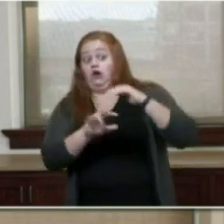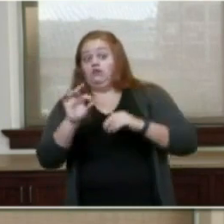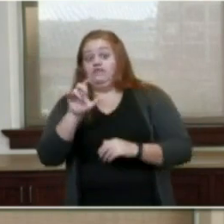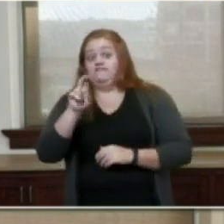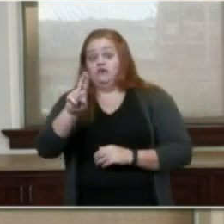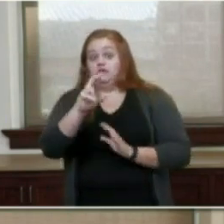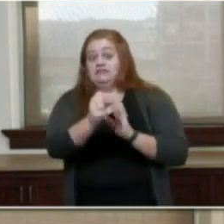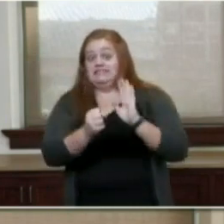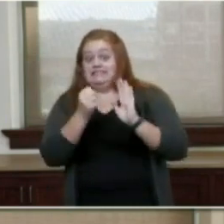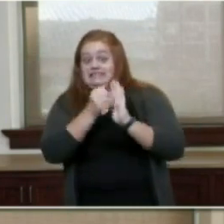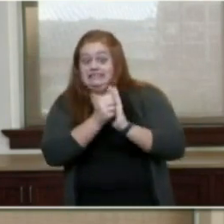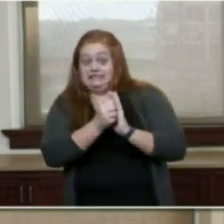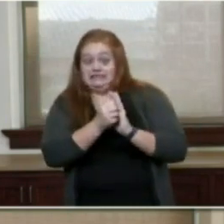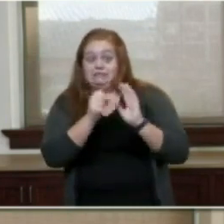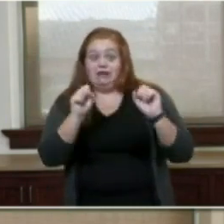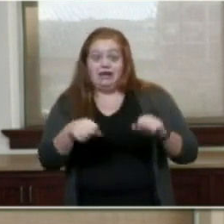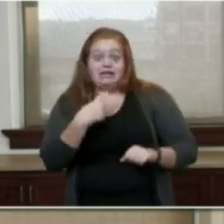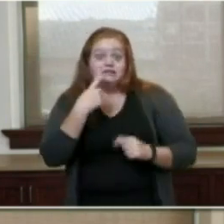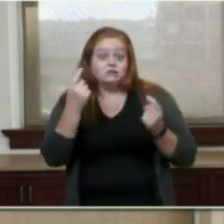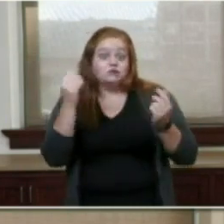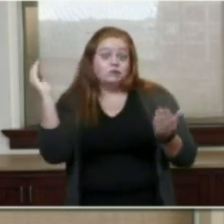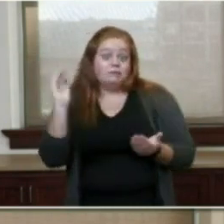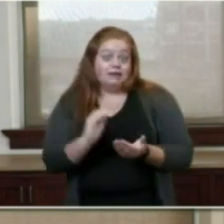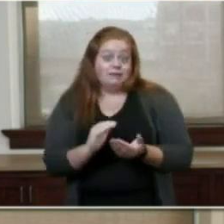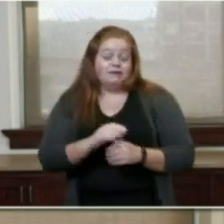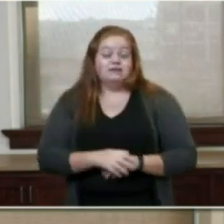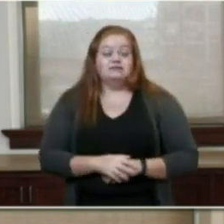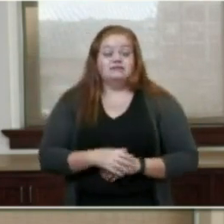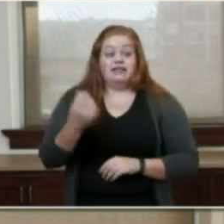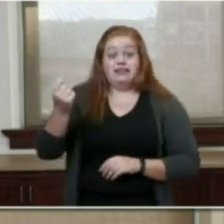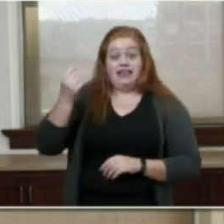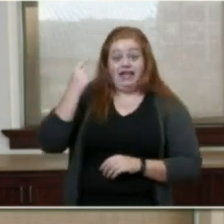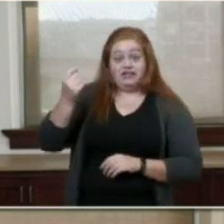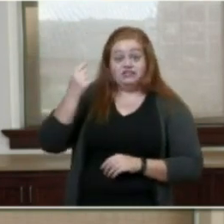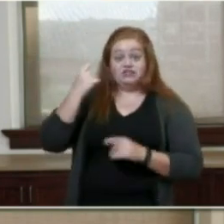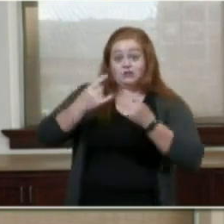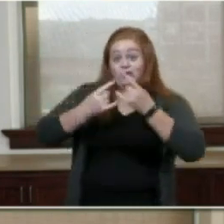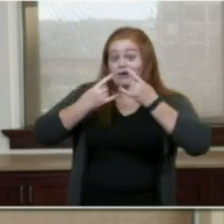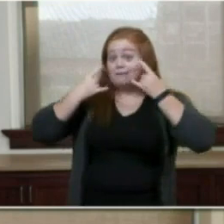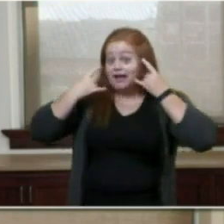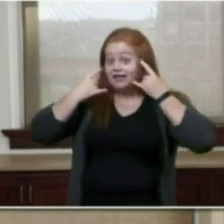what you can do to minimize it. We know from last year that wearing masks um